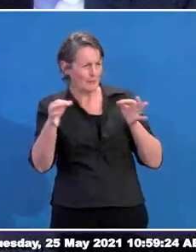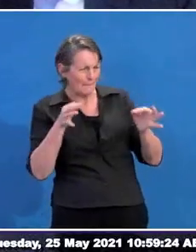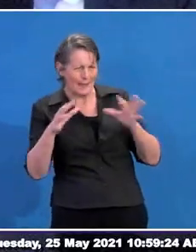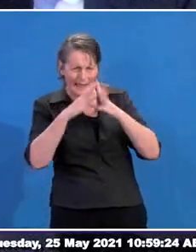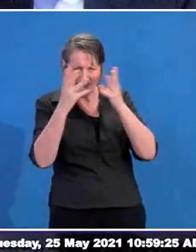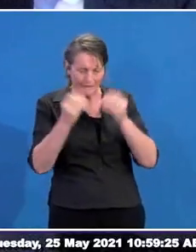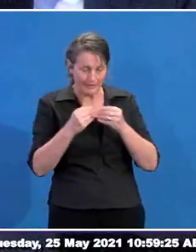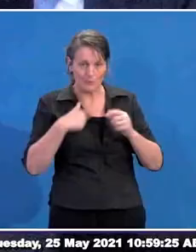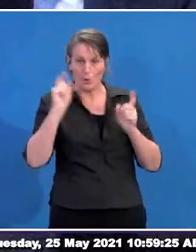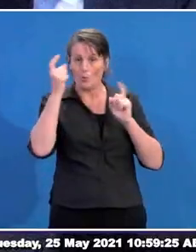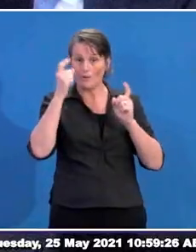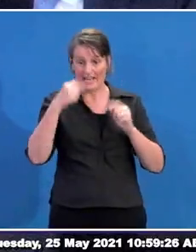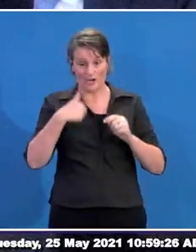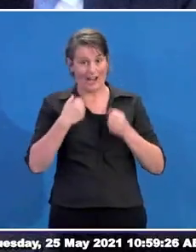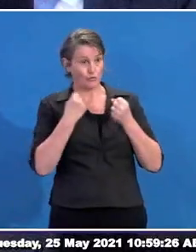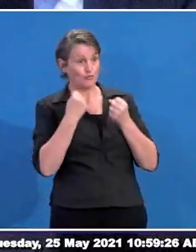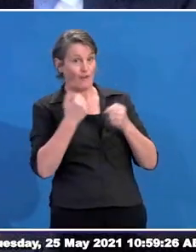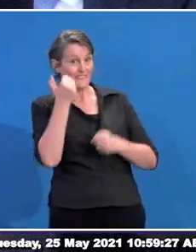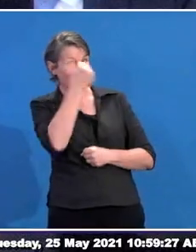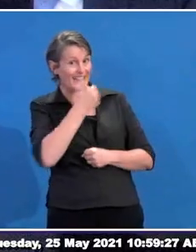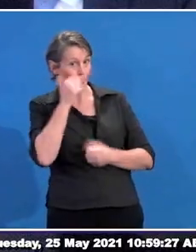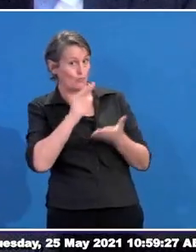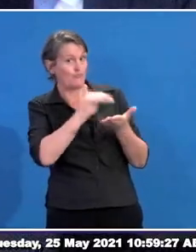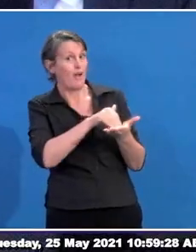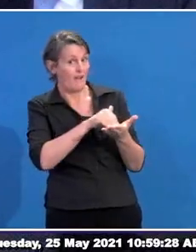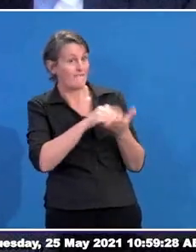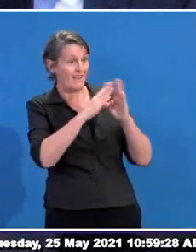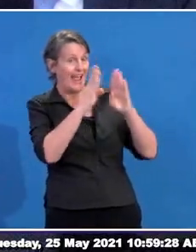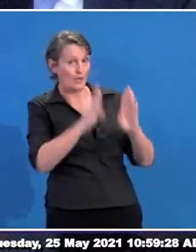and there was a six-hour drive for me, and I was determined to be there.